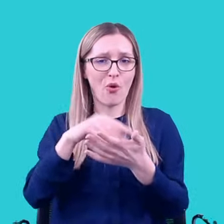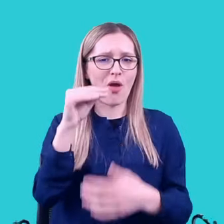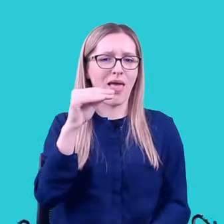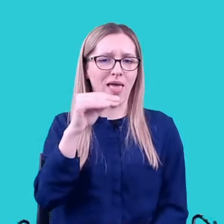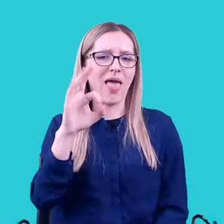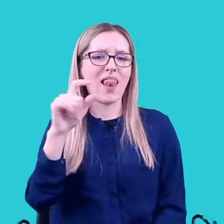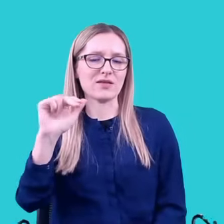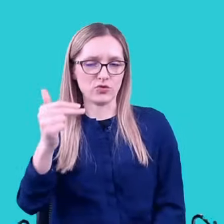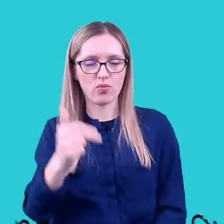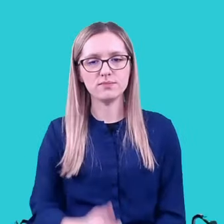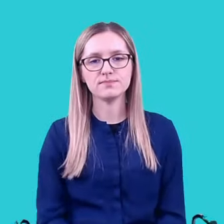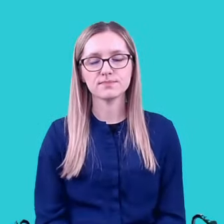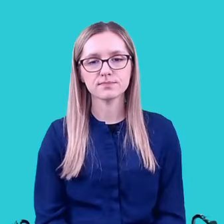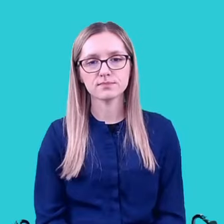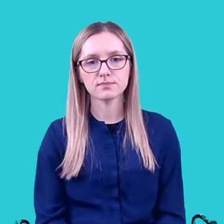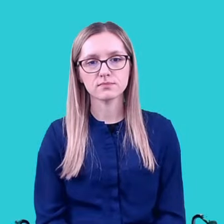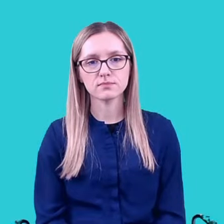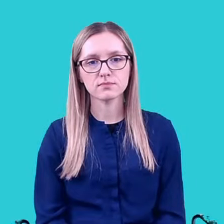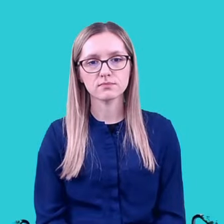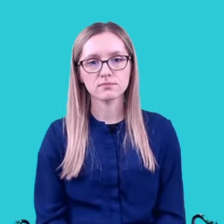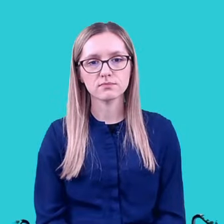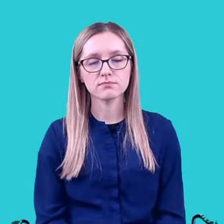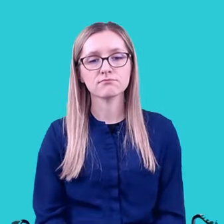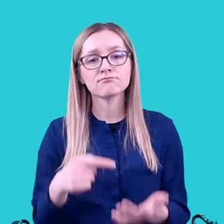Now, here the fuel cell trick comes into play.